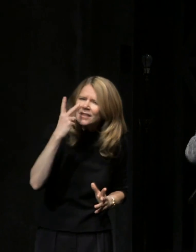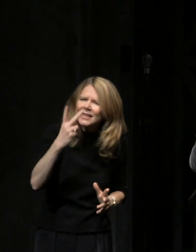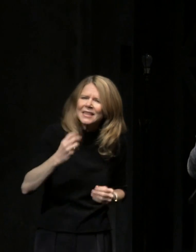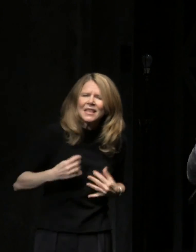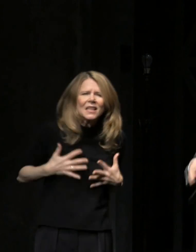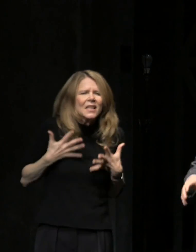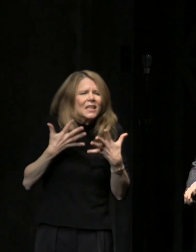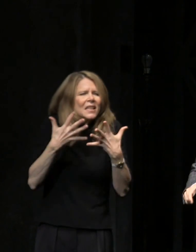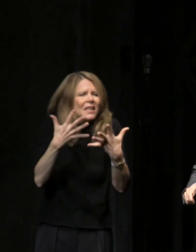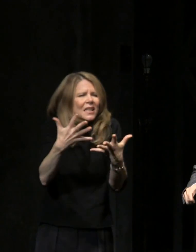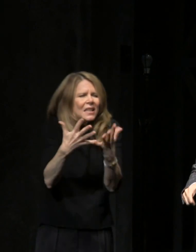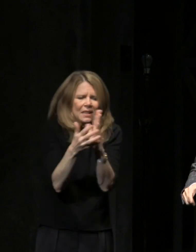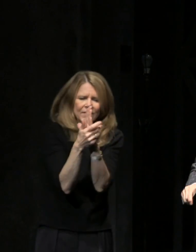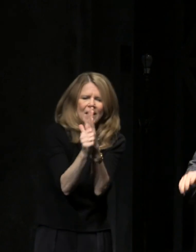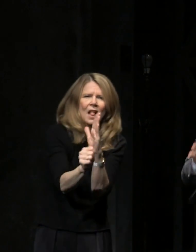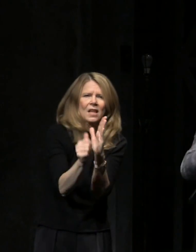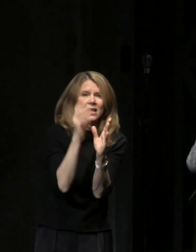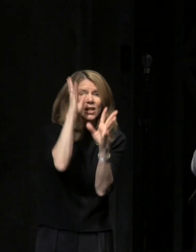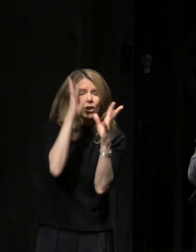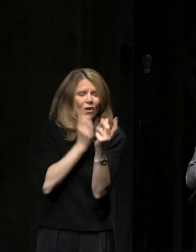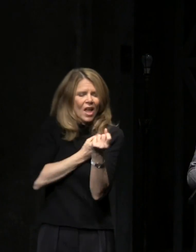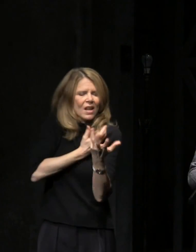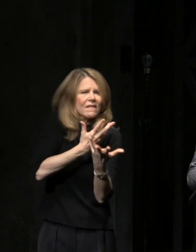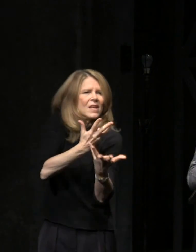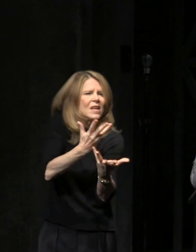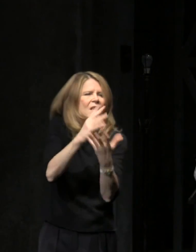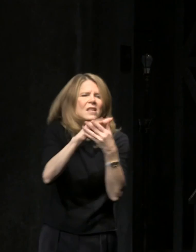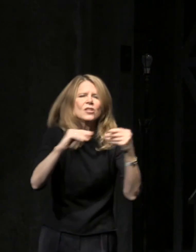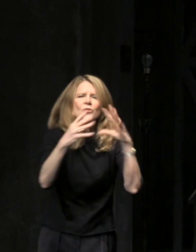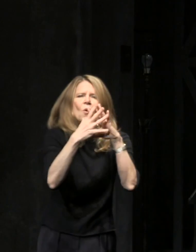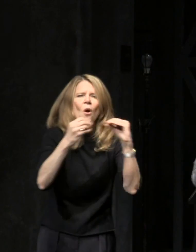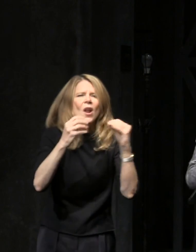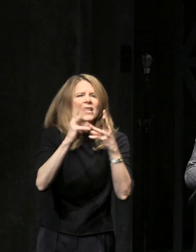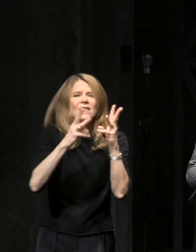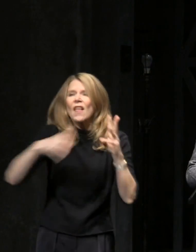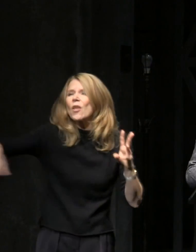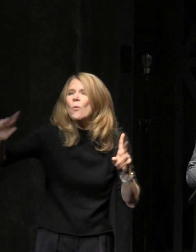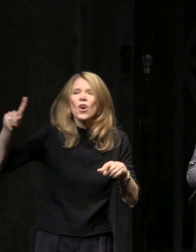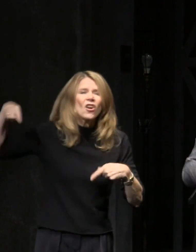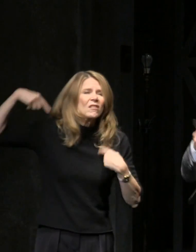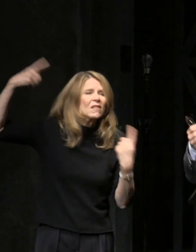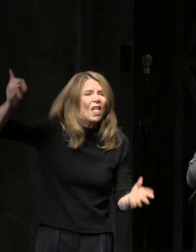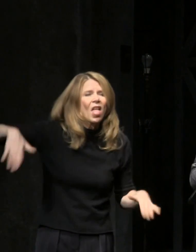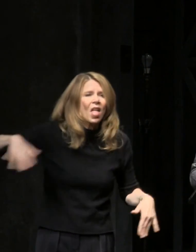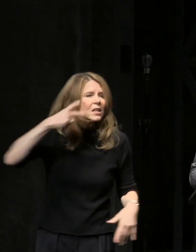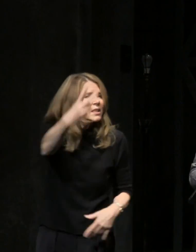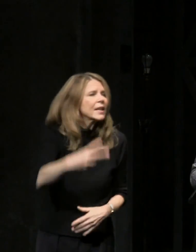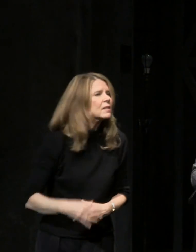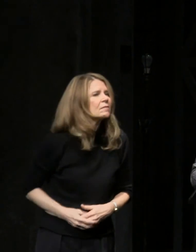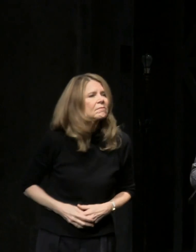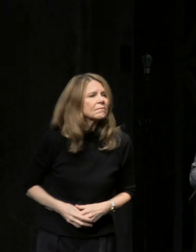and narrative power that the world still has yet to see. Thank you again for coming today,